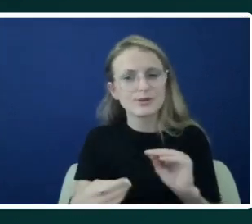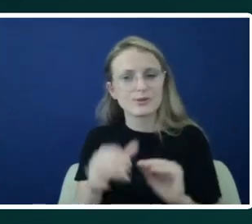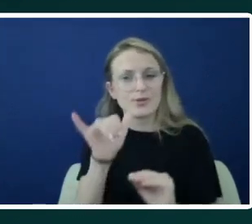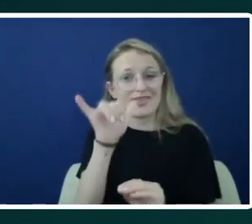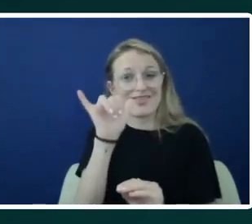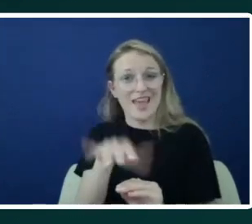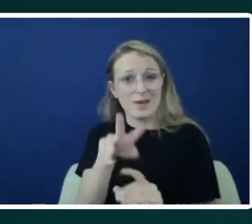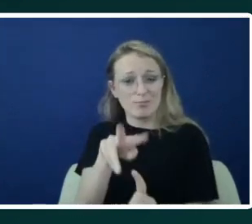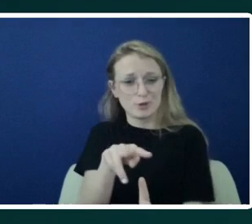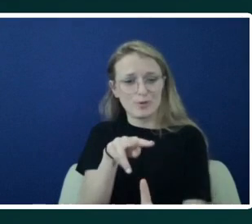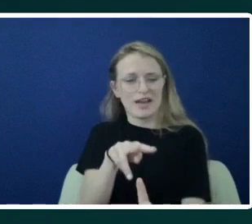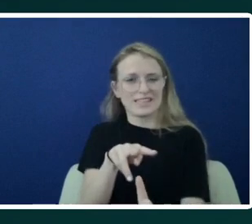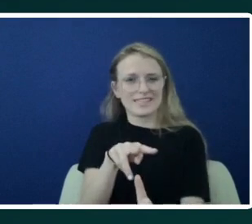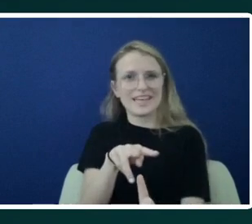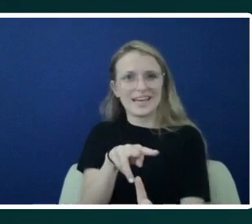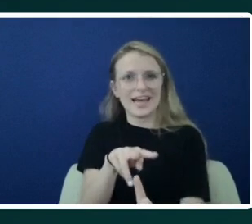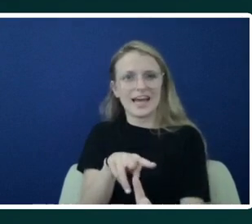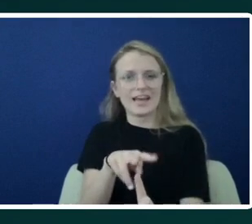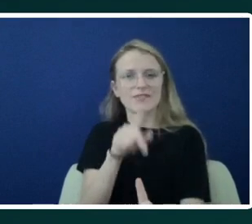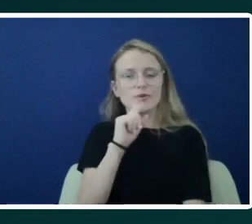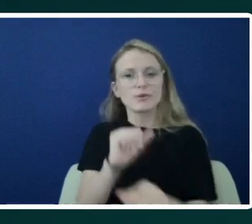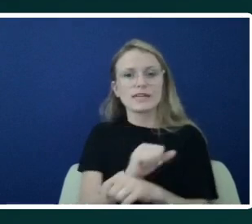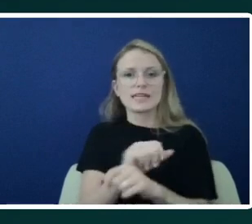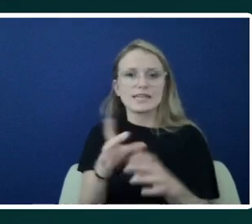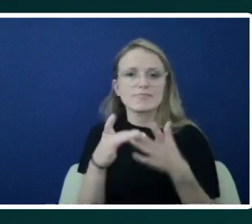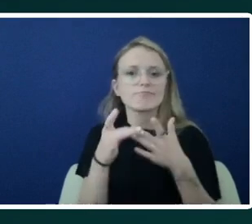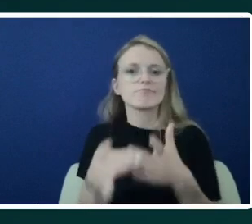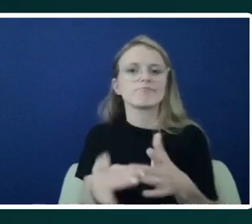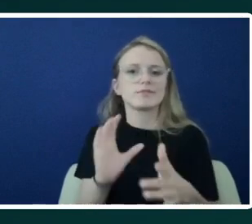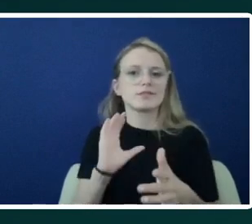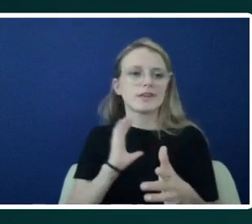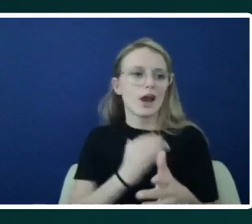all aspects of the process of our exhibition development.